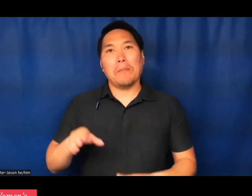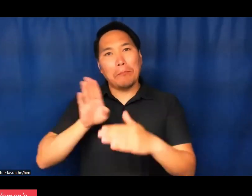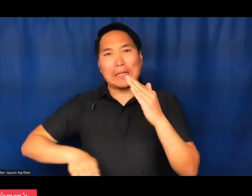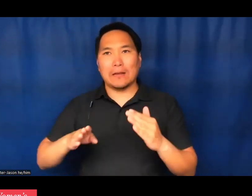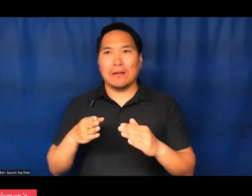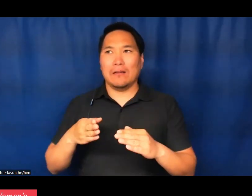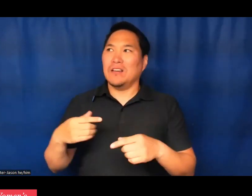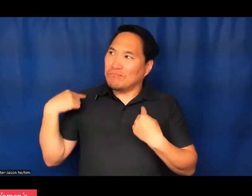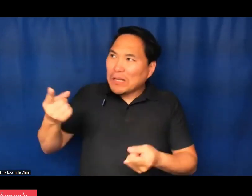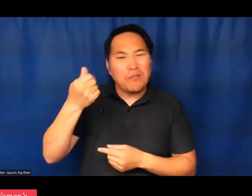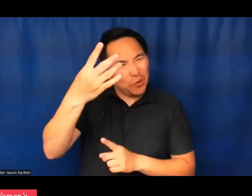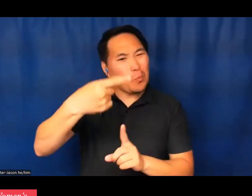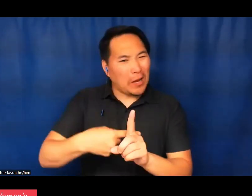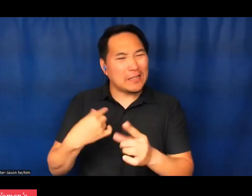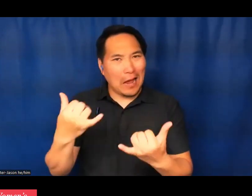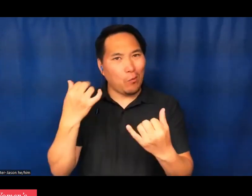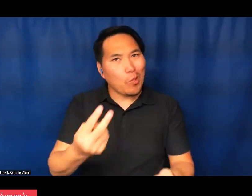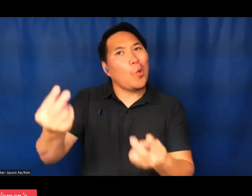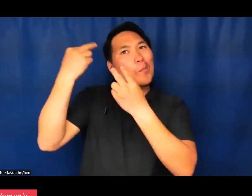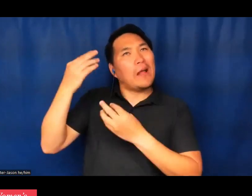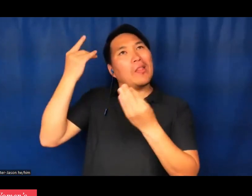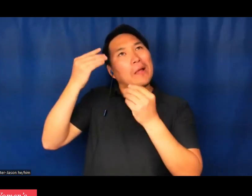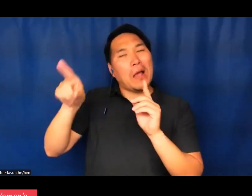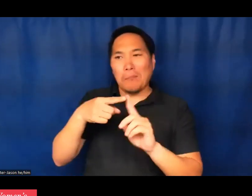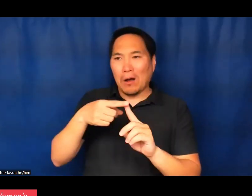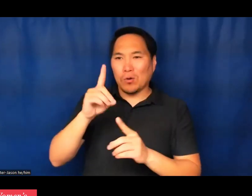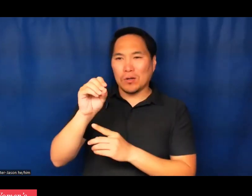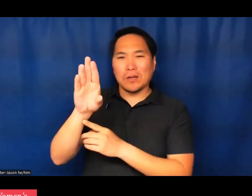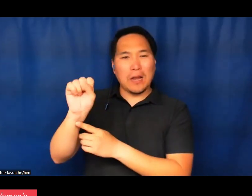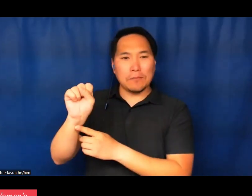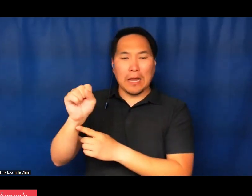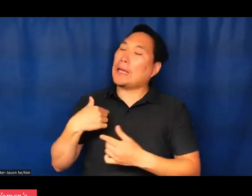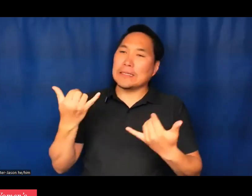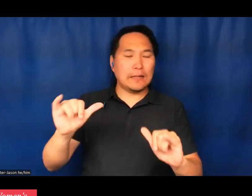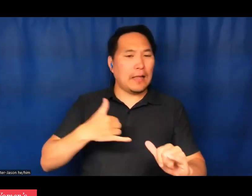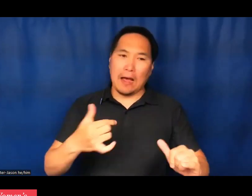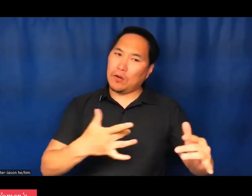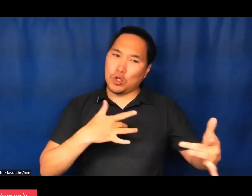months of reflecting on Dobbs, I remain very concerned about the following things.